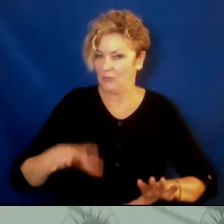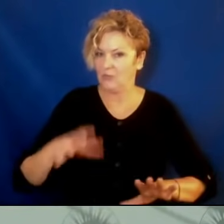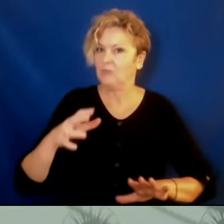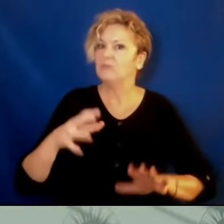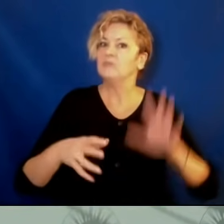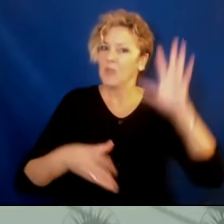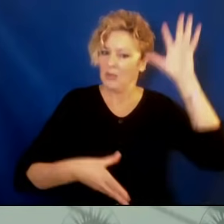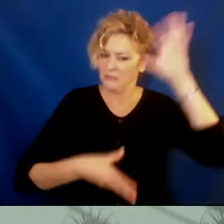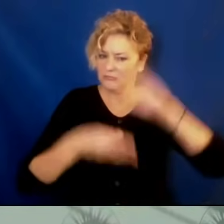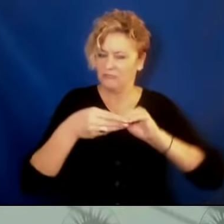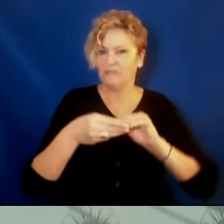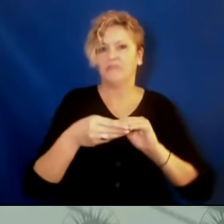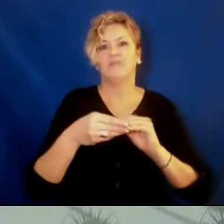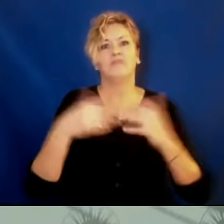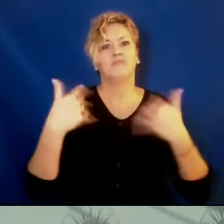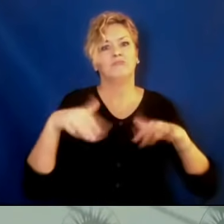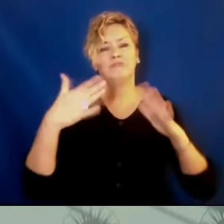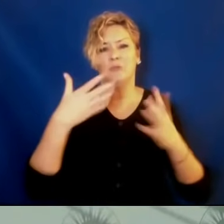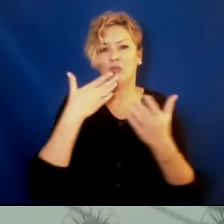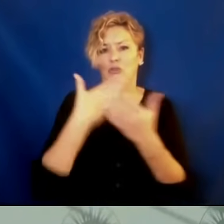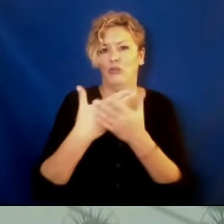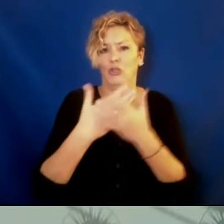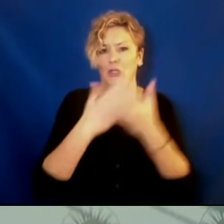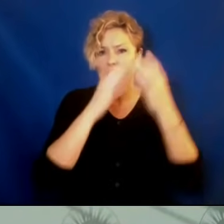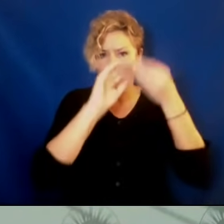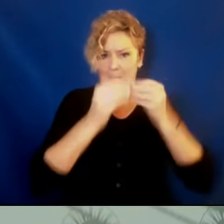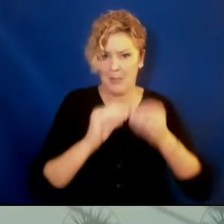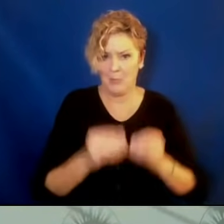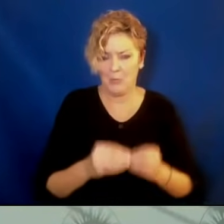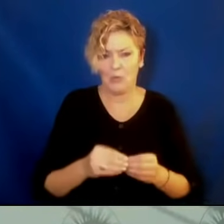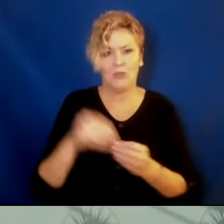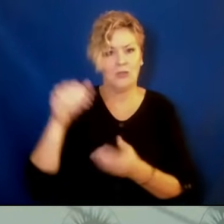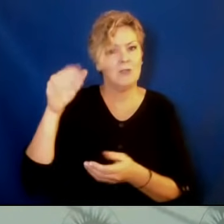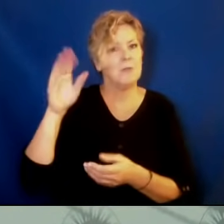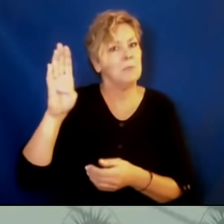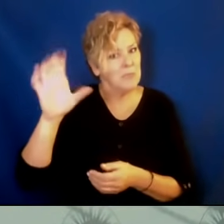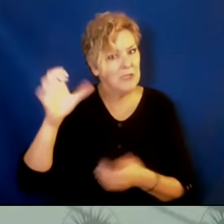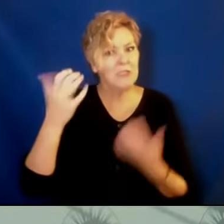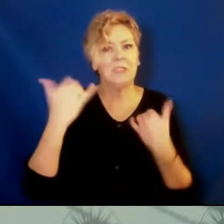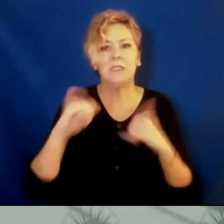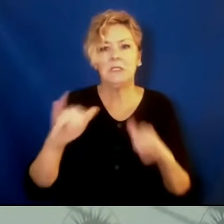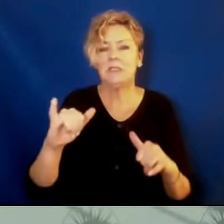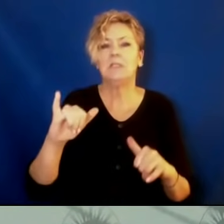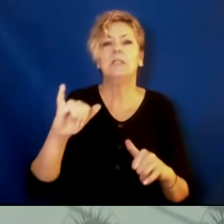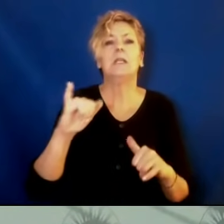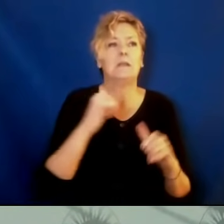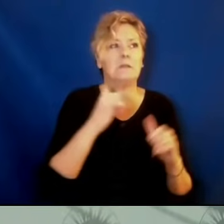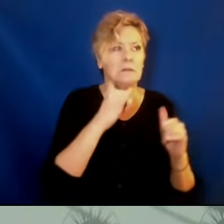29,000 pieces of eye protection, 19 million hundred 37,795 pairs of gloves and 772,730 g.o wns